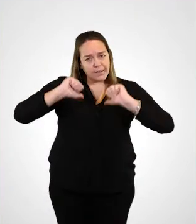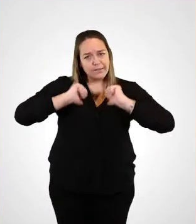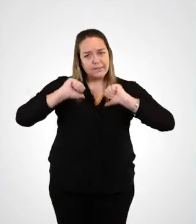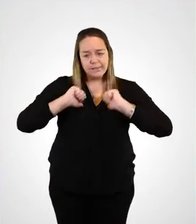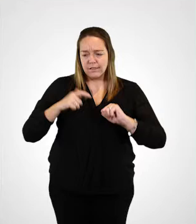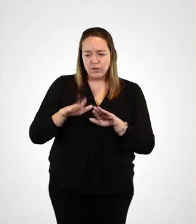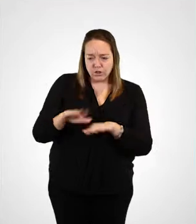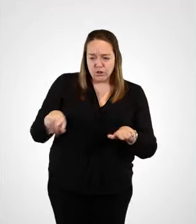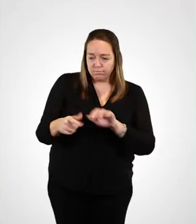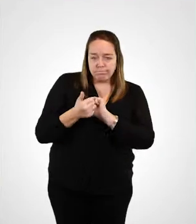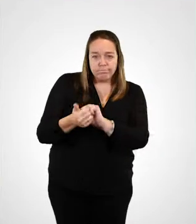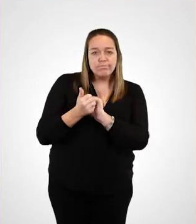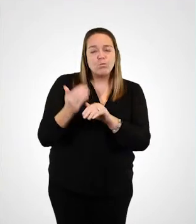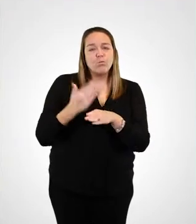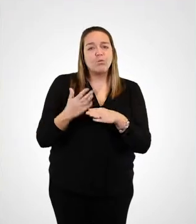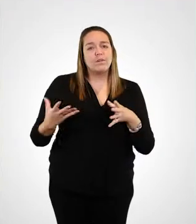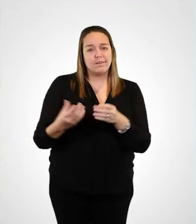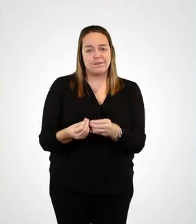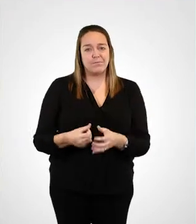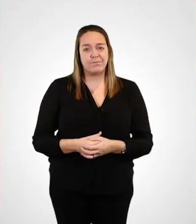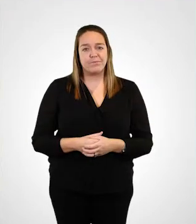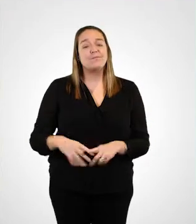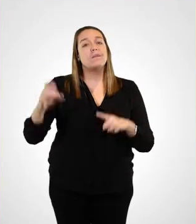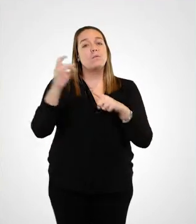and practised as children are working with you.